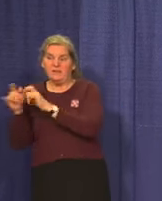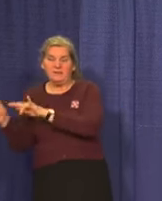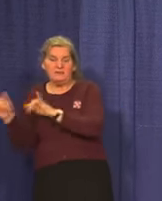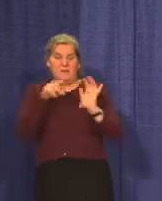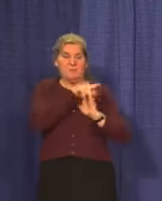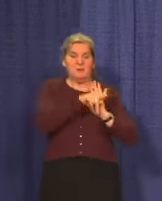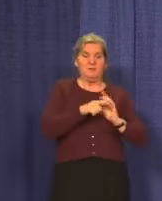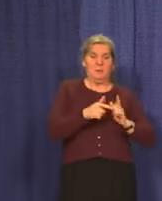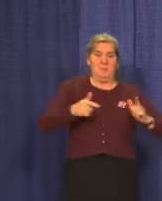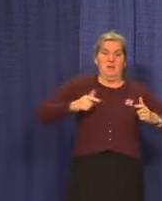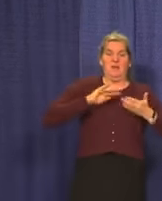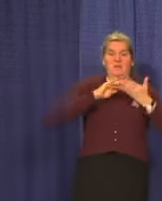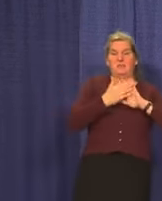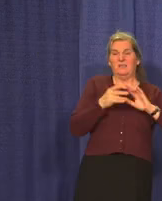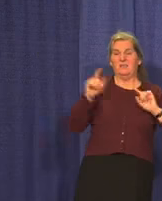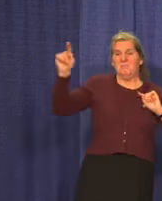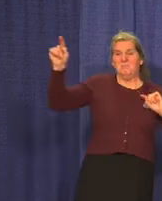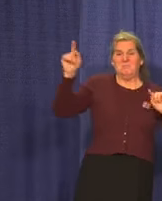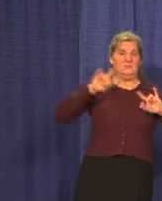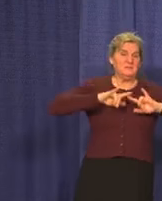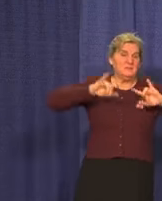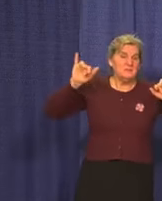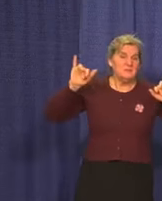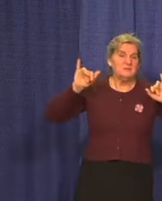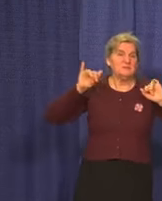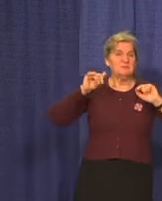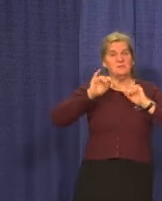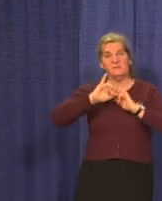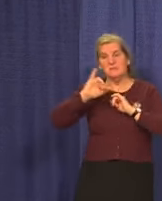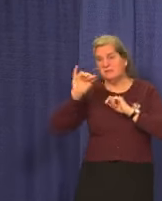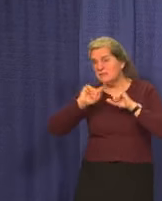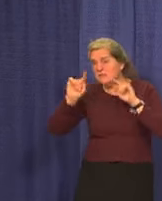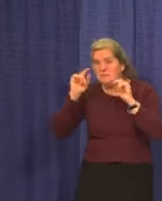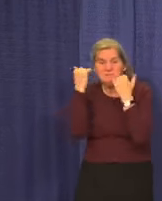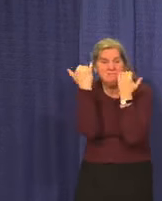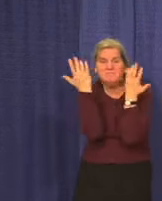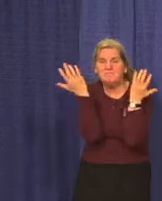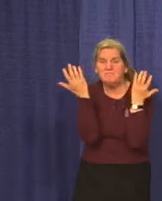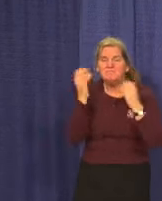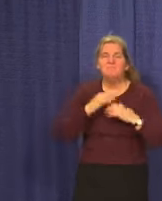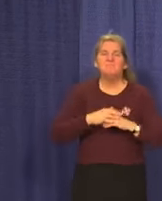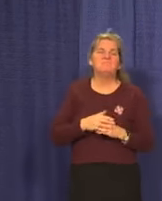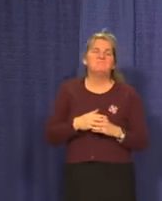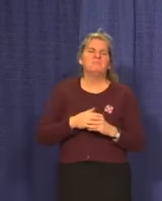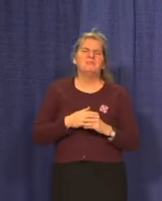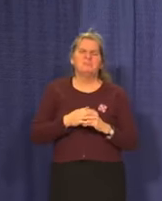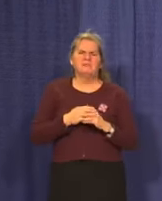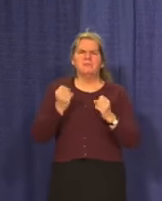THERE'S BEEN A LOT OF THIS, AND RATHER THEN SAY IT AND TRY TO SCRAMBLE AND ANSWER ALL THE QUESTIONS AND ADDRESS THESE